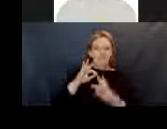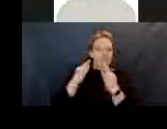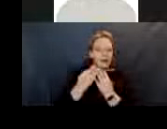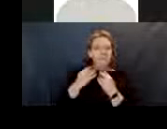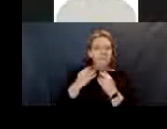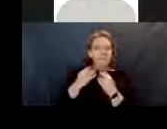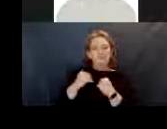my family.